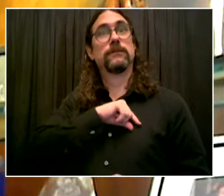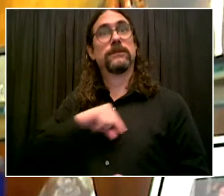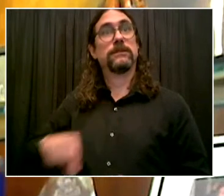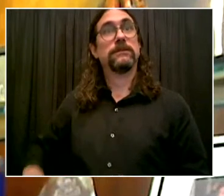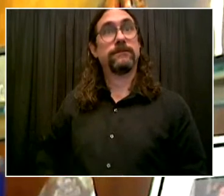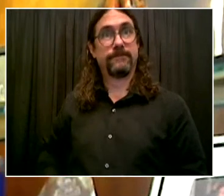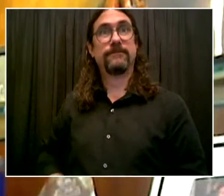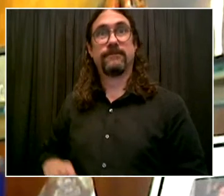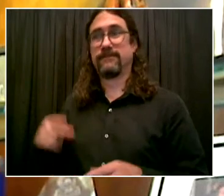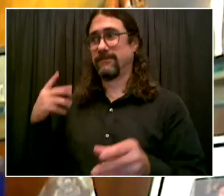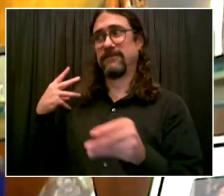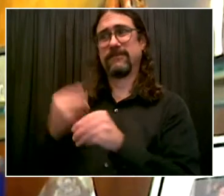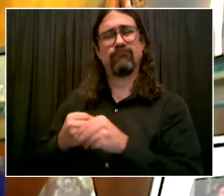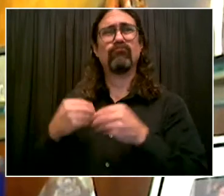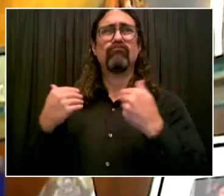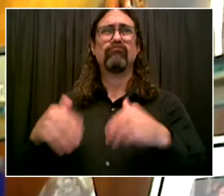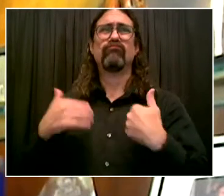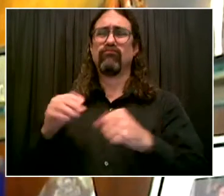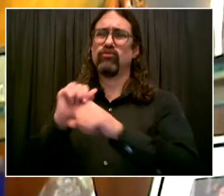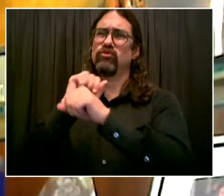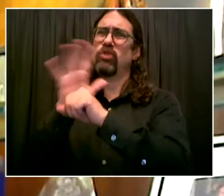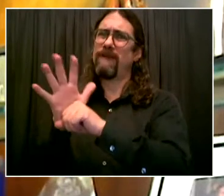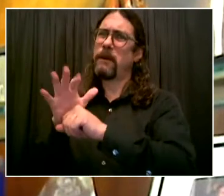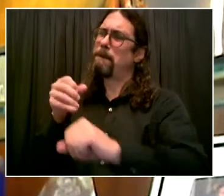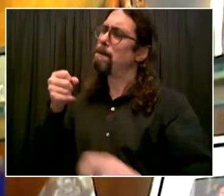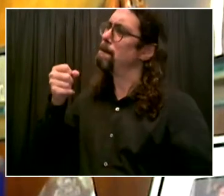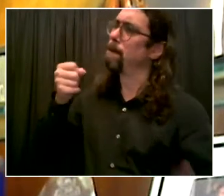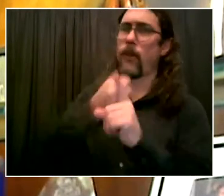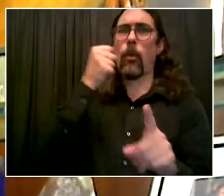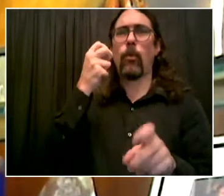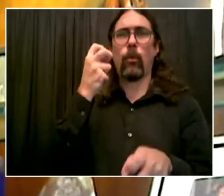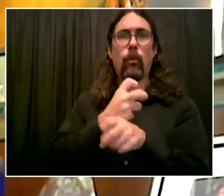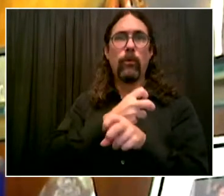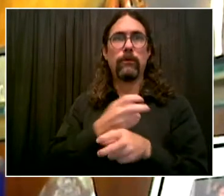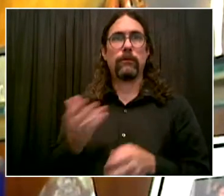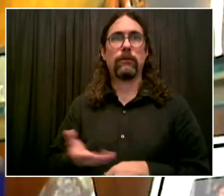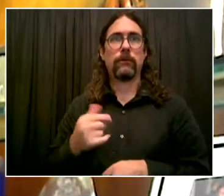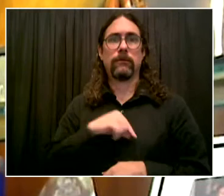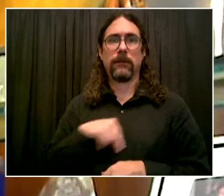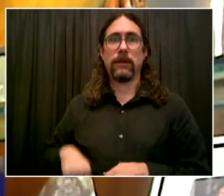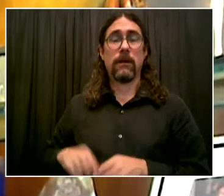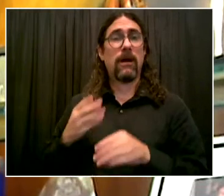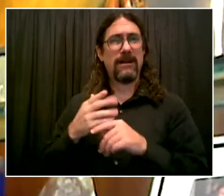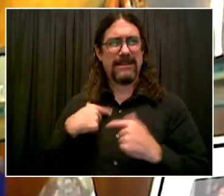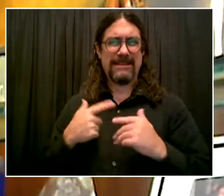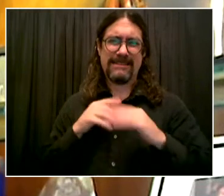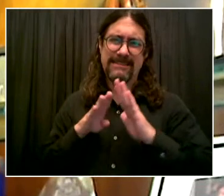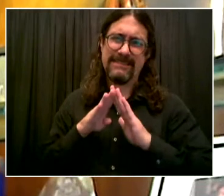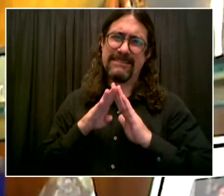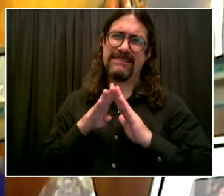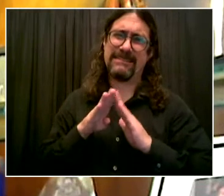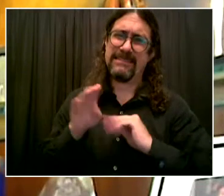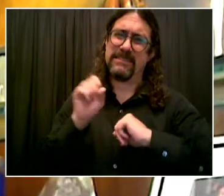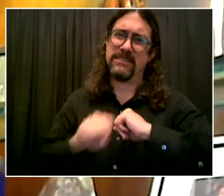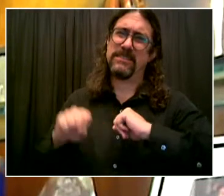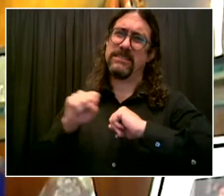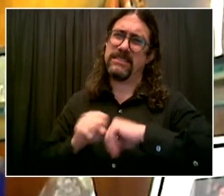WITH WHAT IS HAPPENING IN QUEENS, WE ARE COMING OUT OF THIS PANDEMIC.